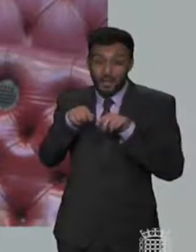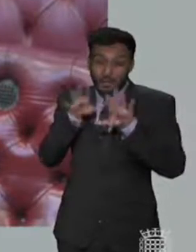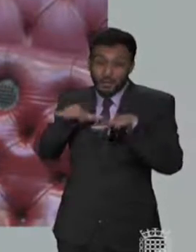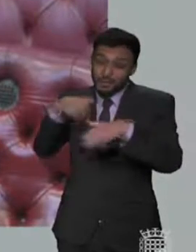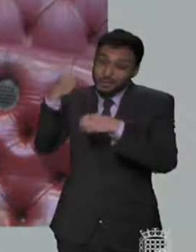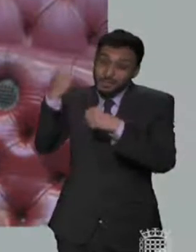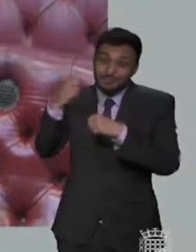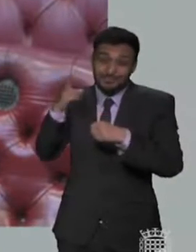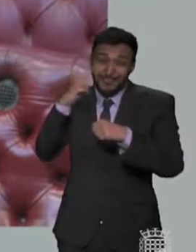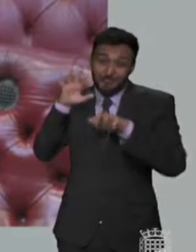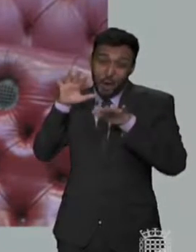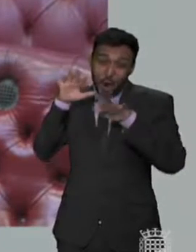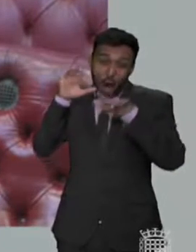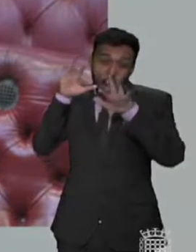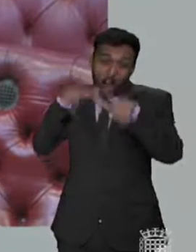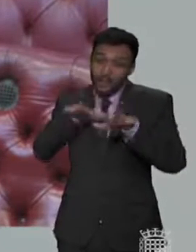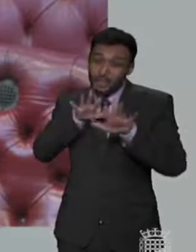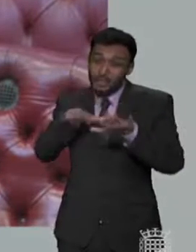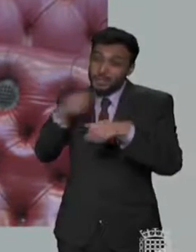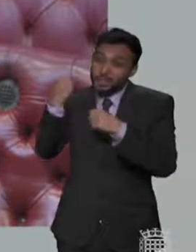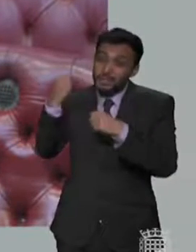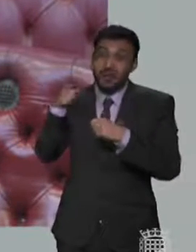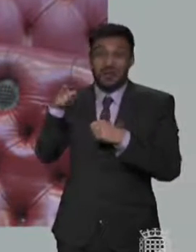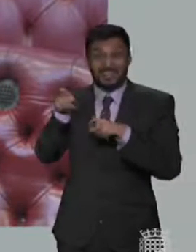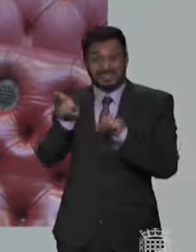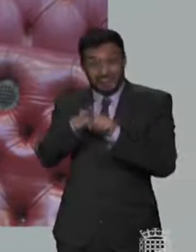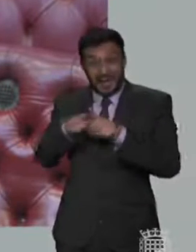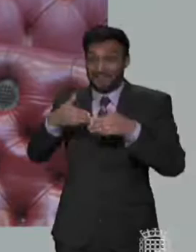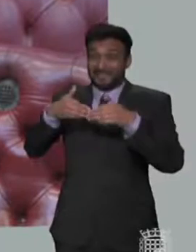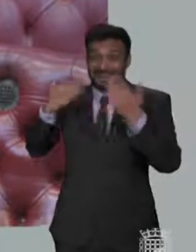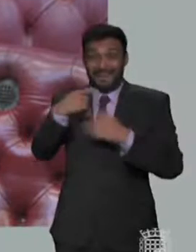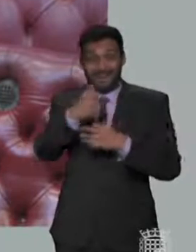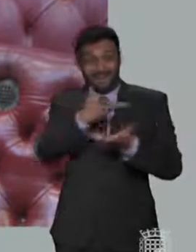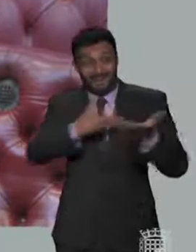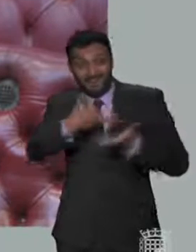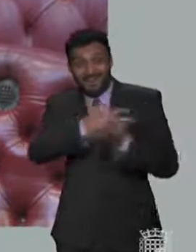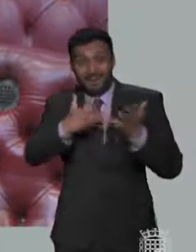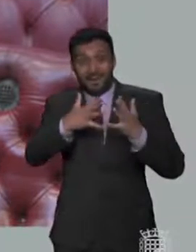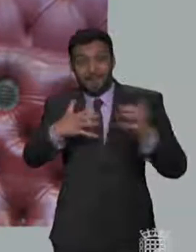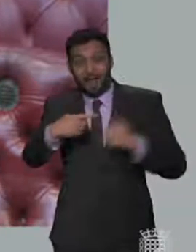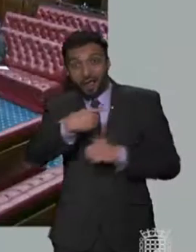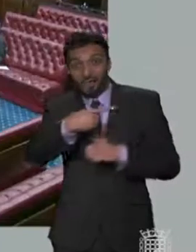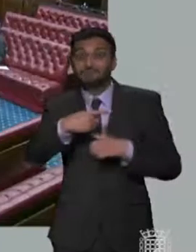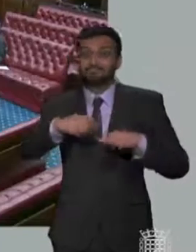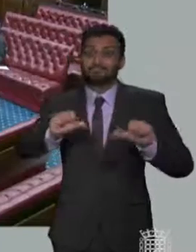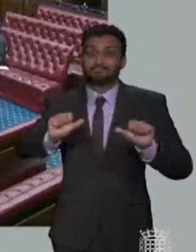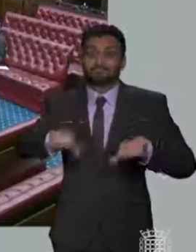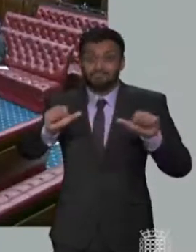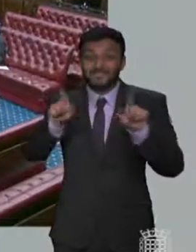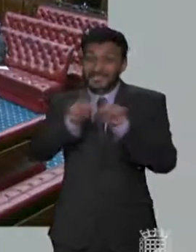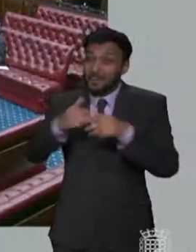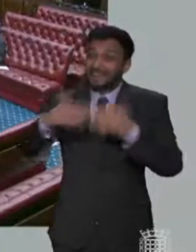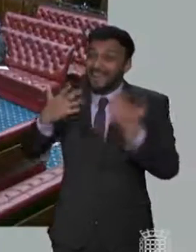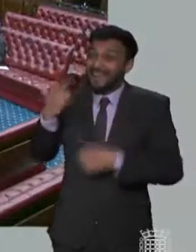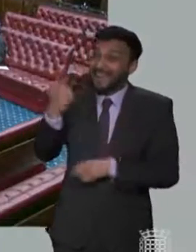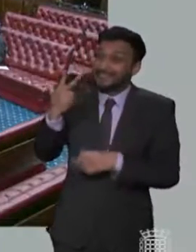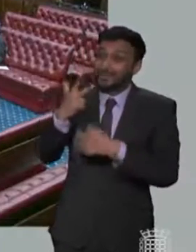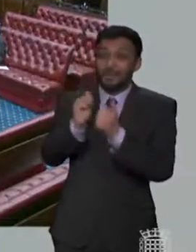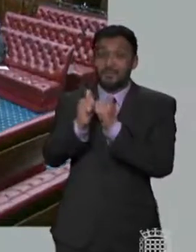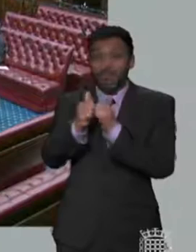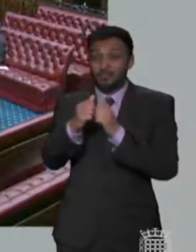that the uk government officially recognized bsl in 2003 and also was the day when mps